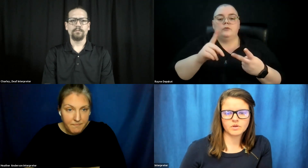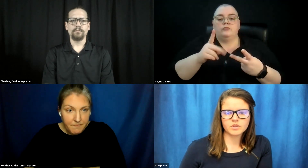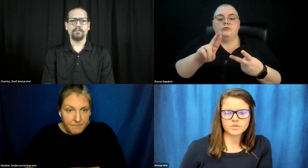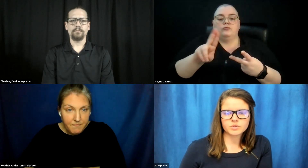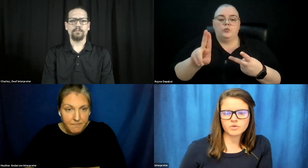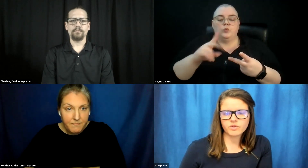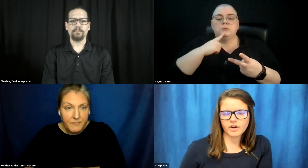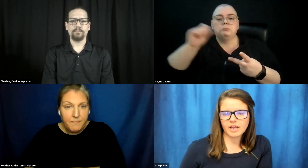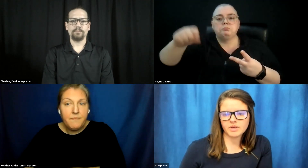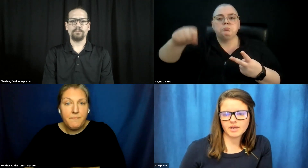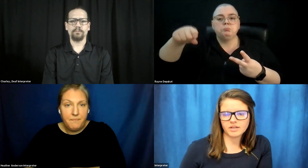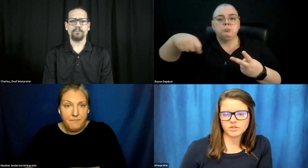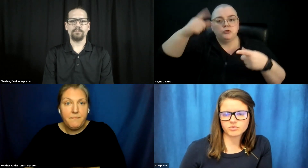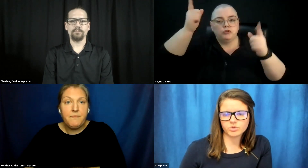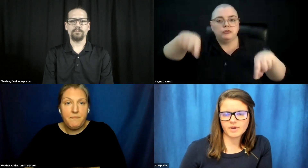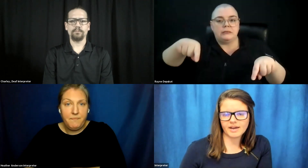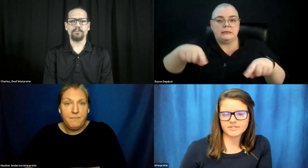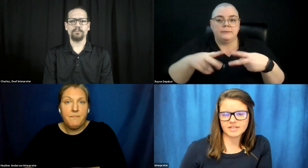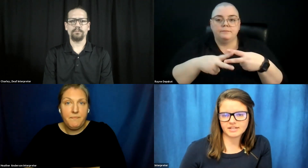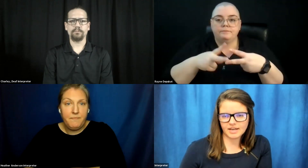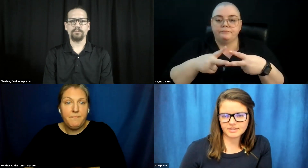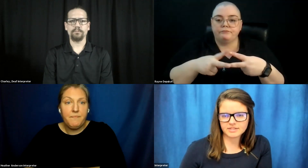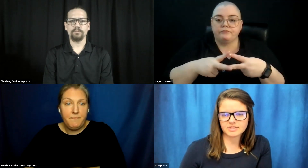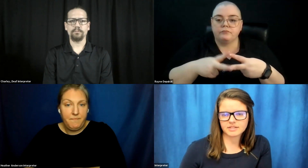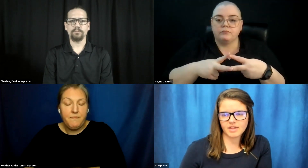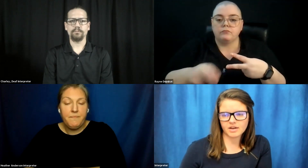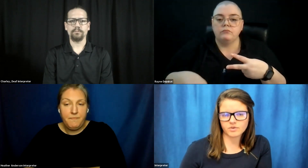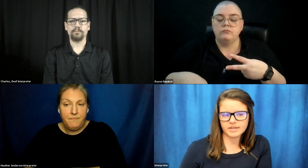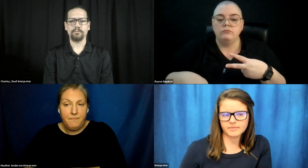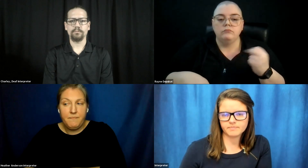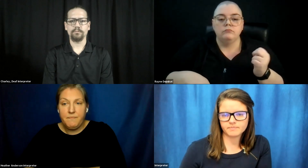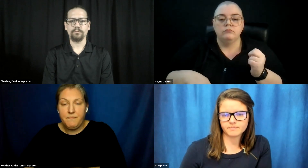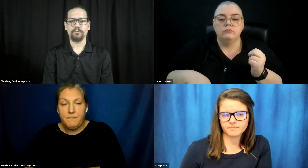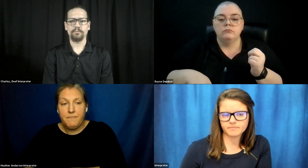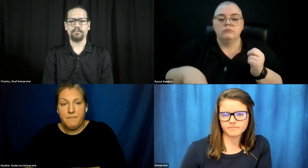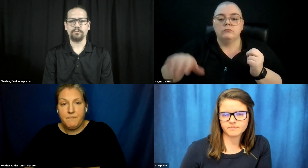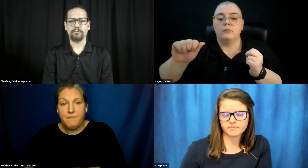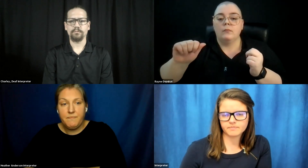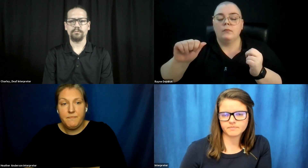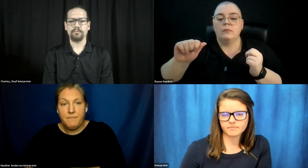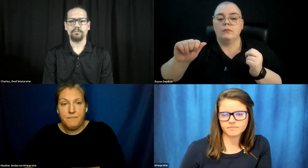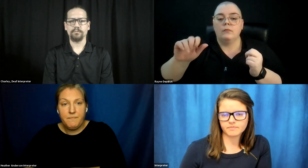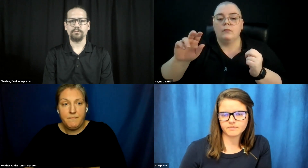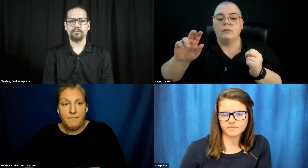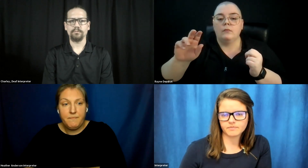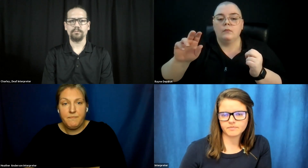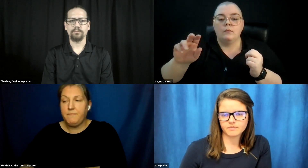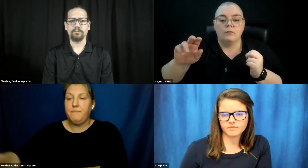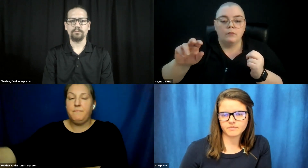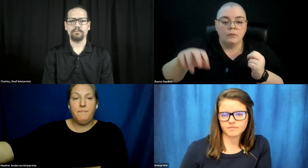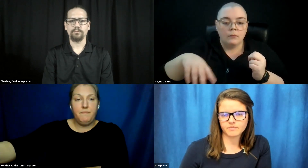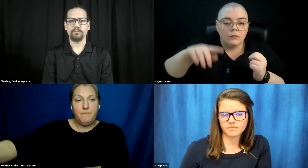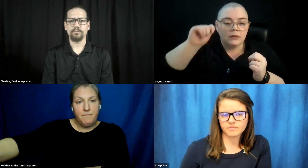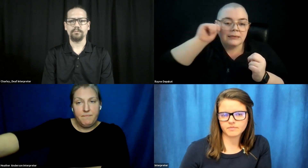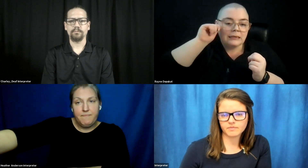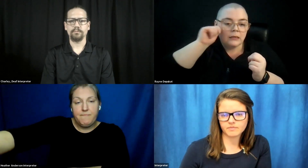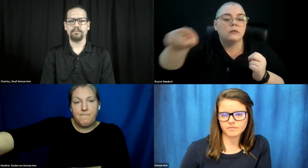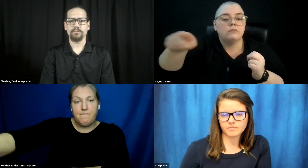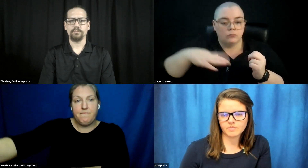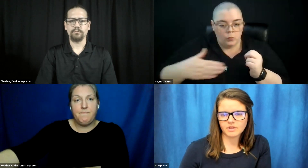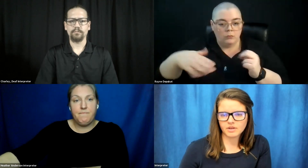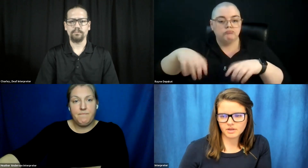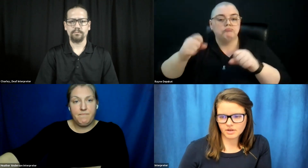So far, Amy and drew have said yes, they agree.